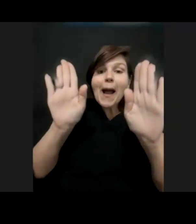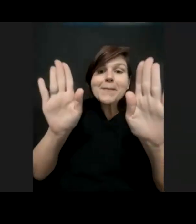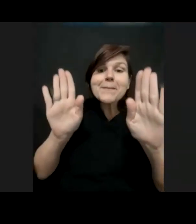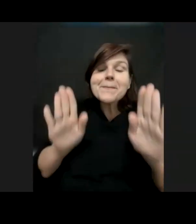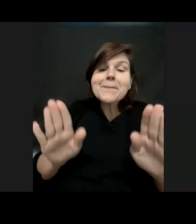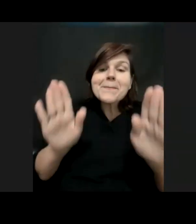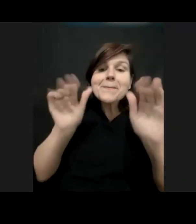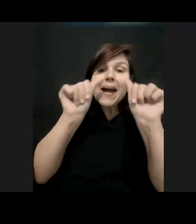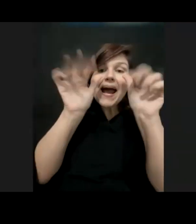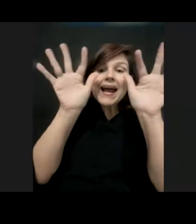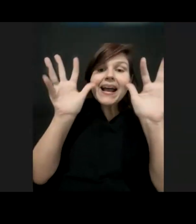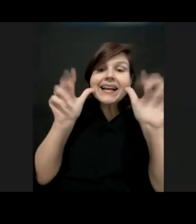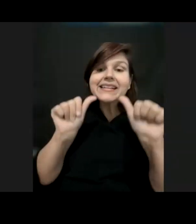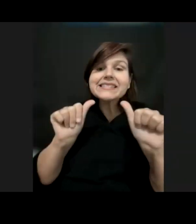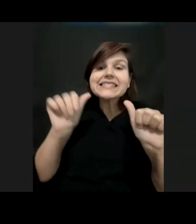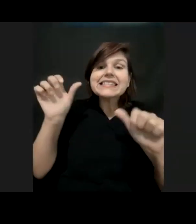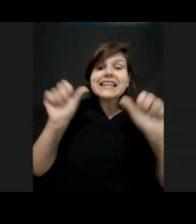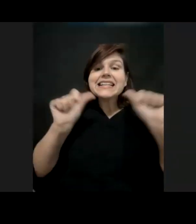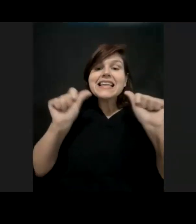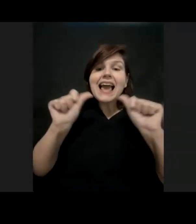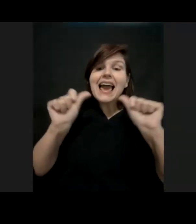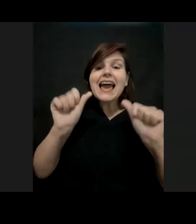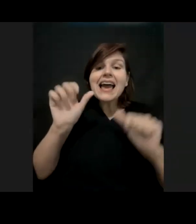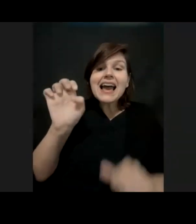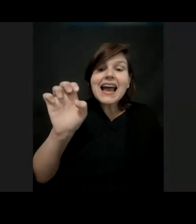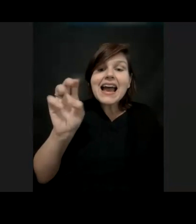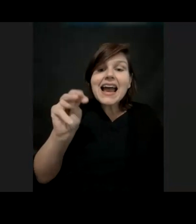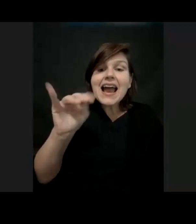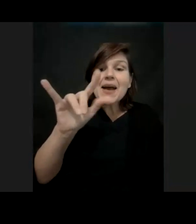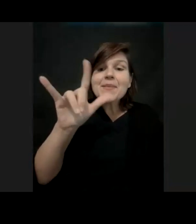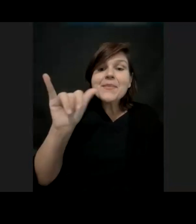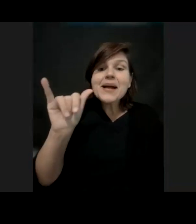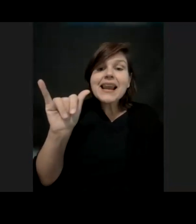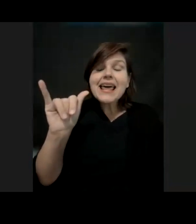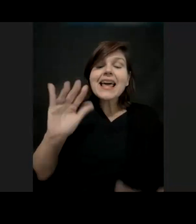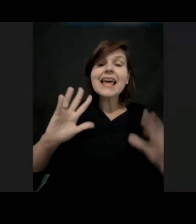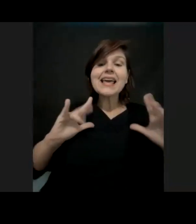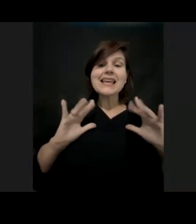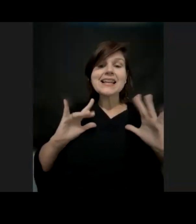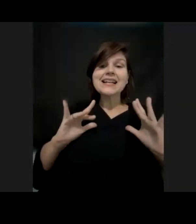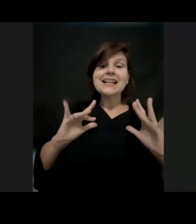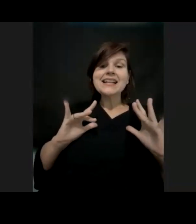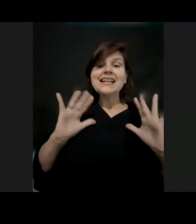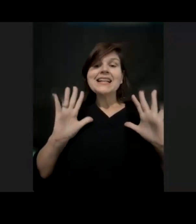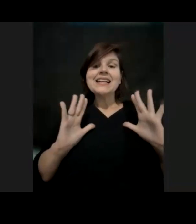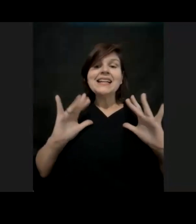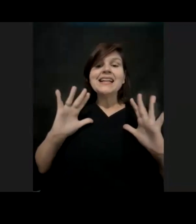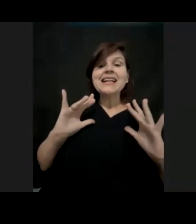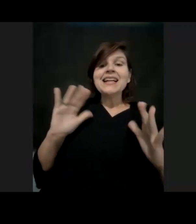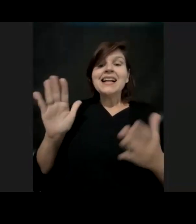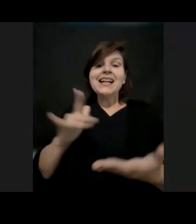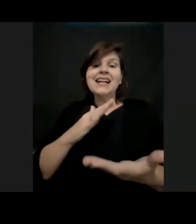Yeah, Emily! [gasp] ∂ ∂ A-Da-da-da, da-la-da-da, da-la-da-da-da-da ∂ ∂ [gasp]